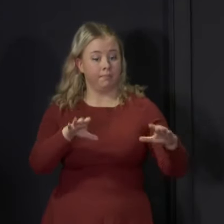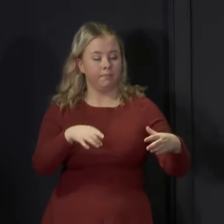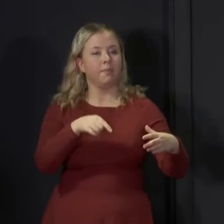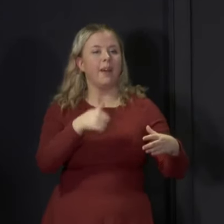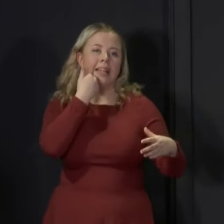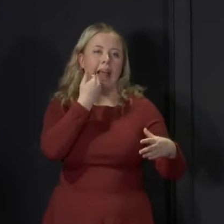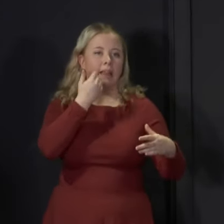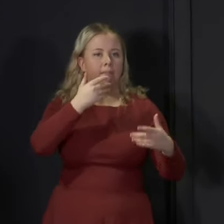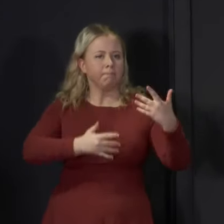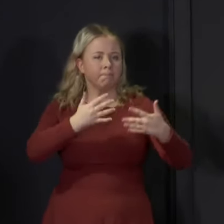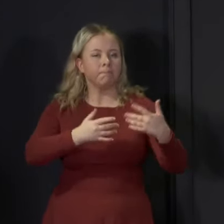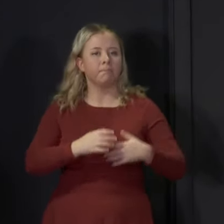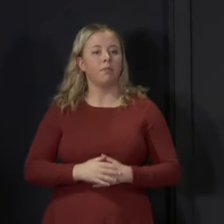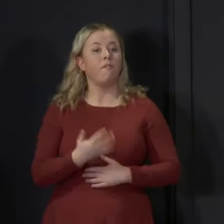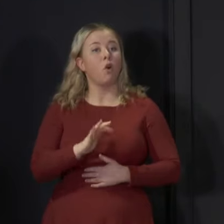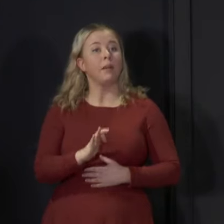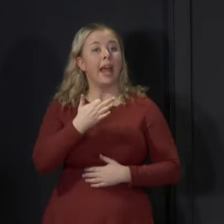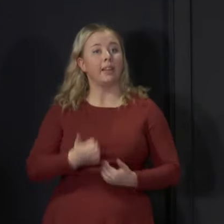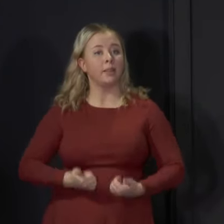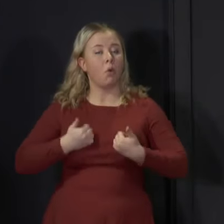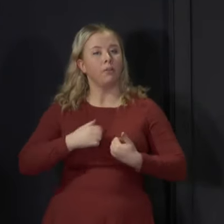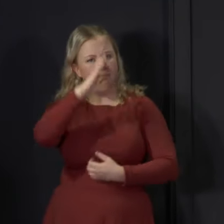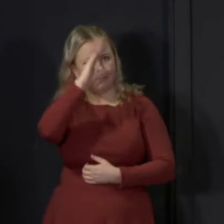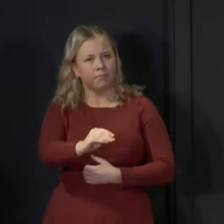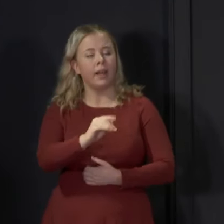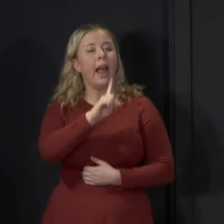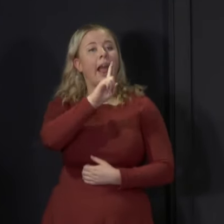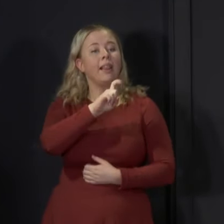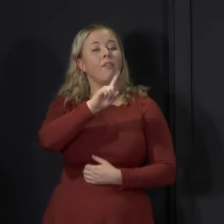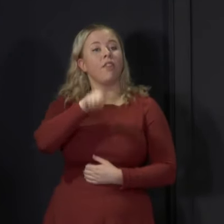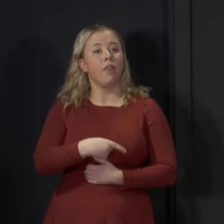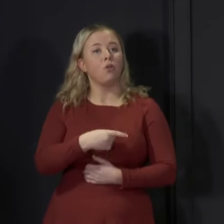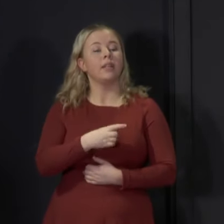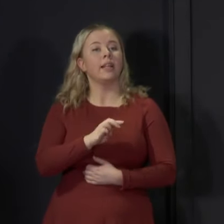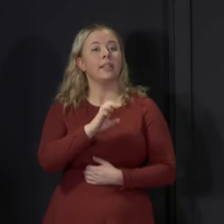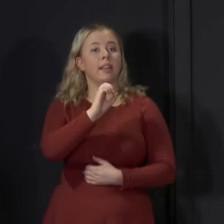As at 9 o'clock this morning, I can report that there have been 11,034 positive cases